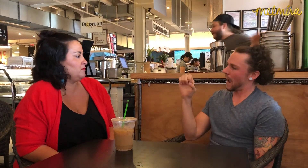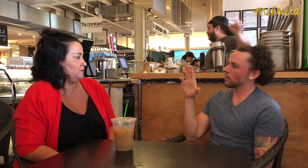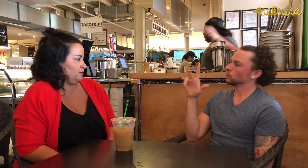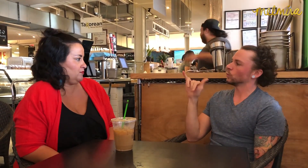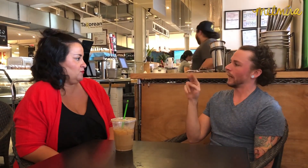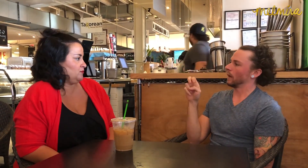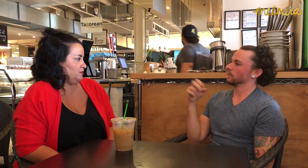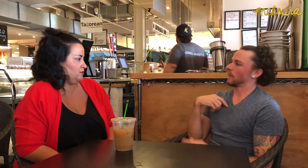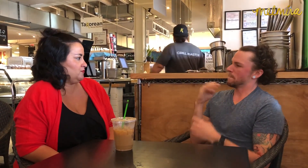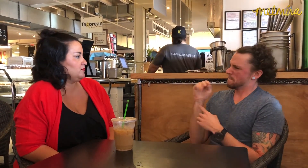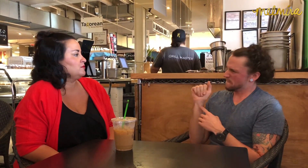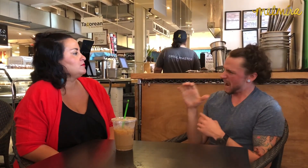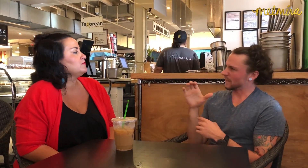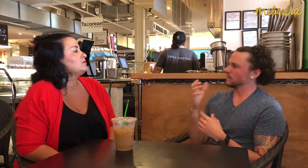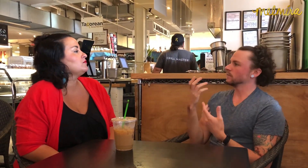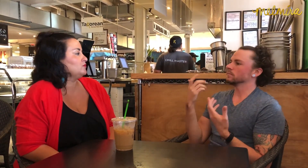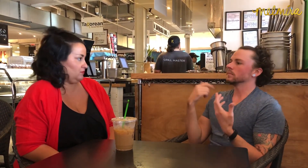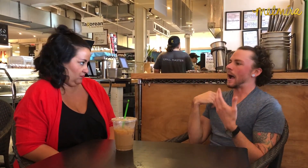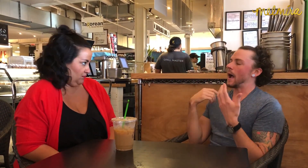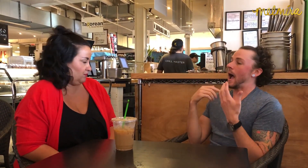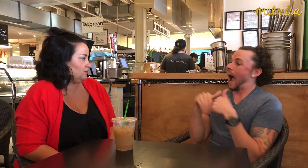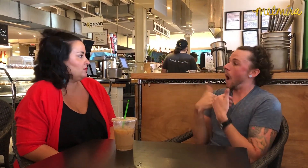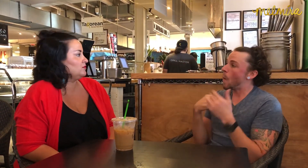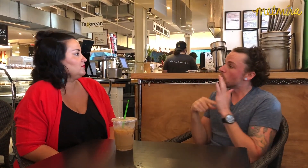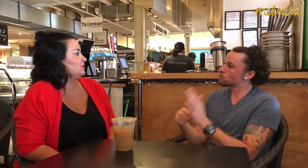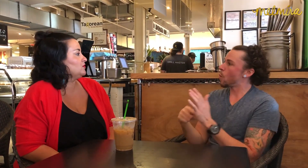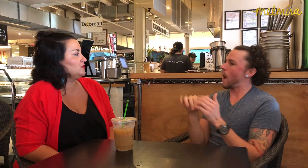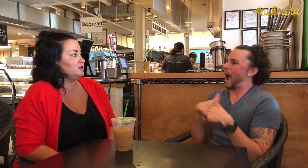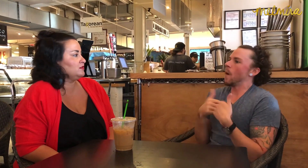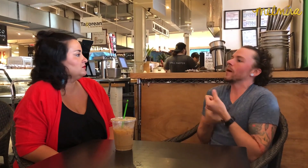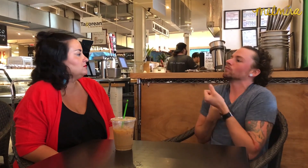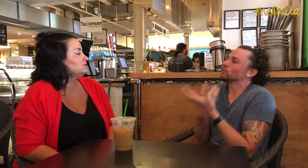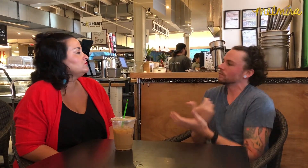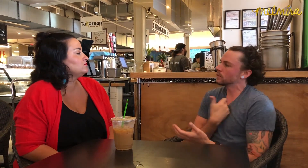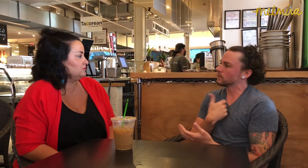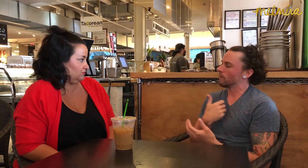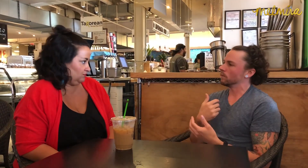I decided that I am masculine in terms of how I want to express myself.